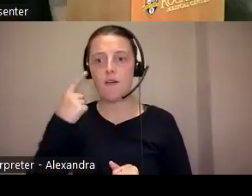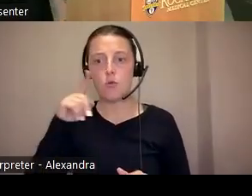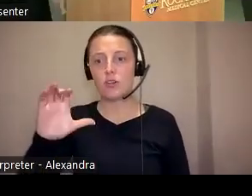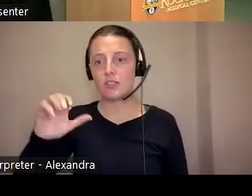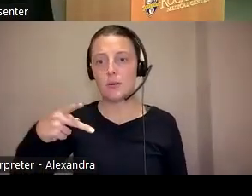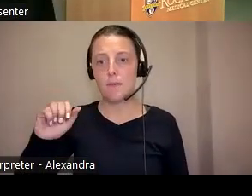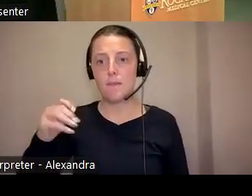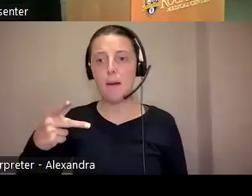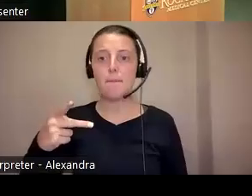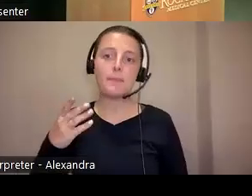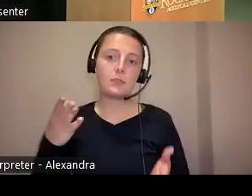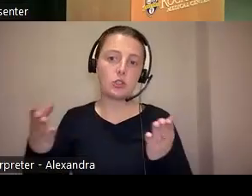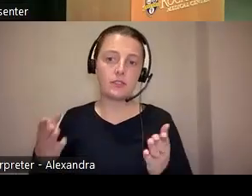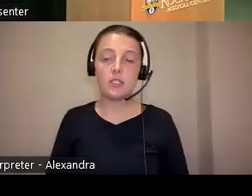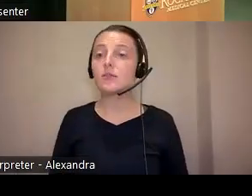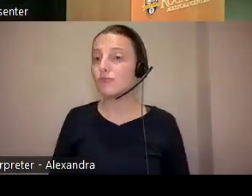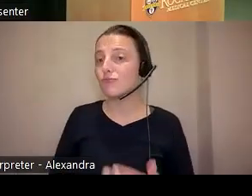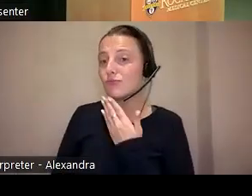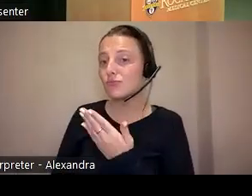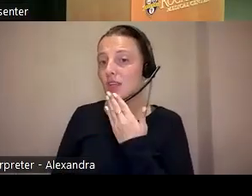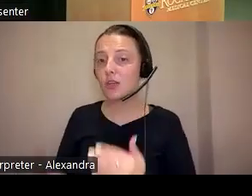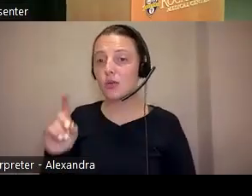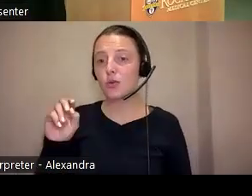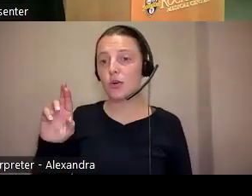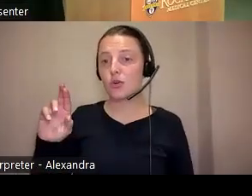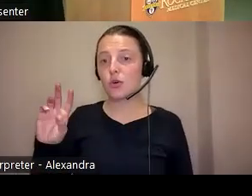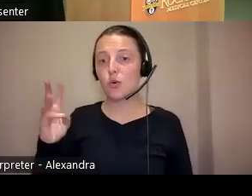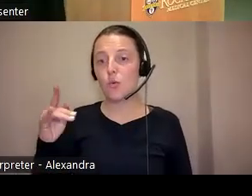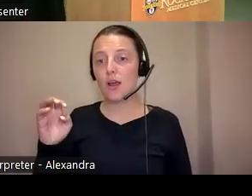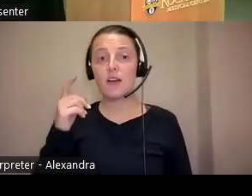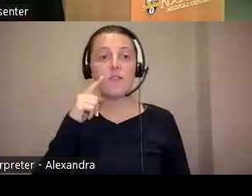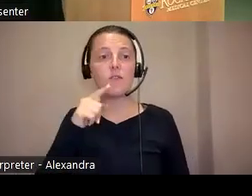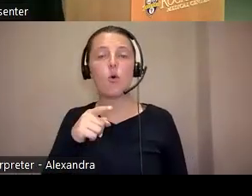White. Um, so in the interest of time, I'm just going to go through these slides pretty quickly.